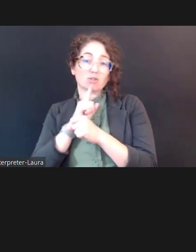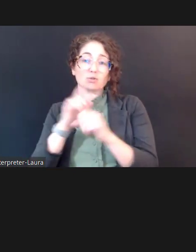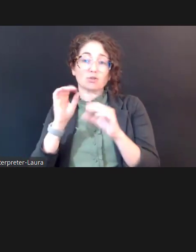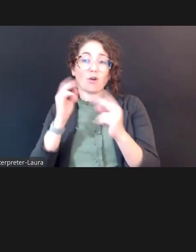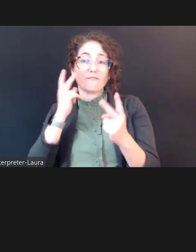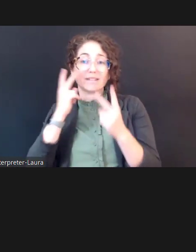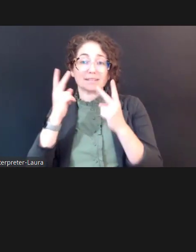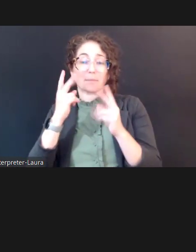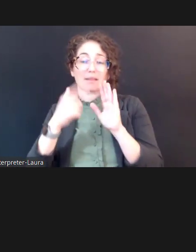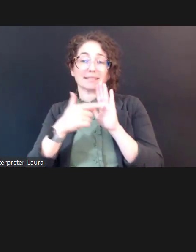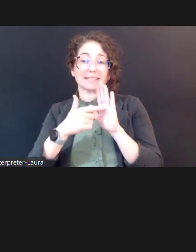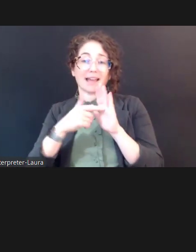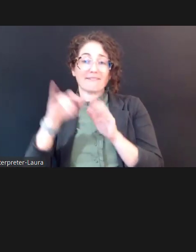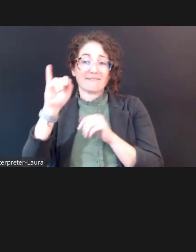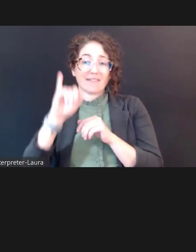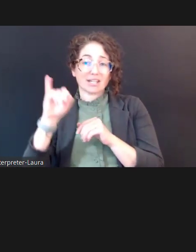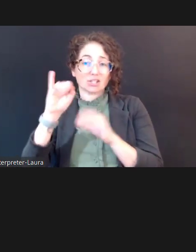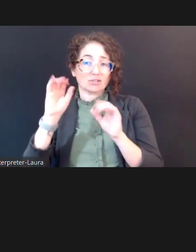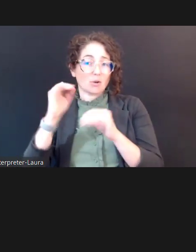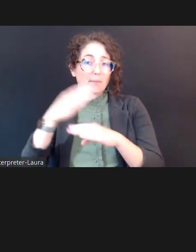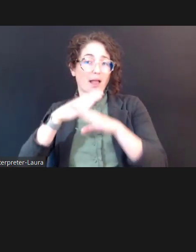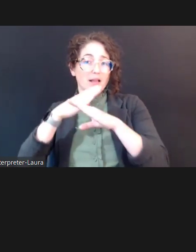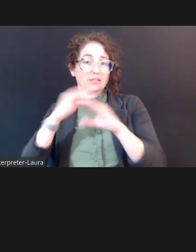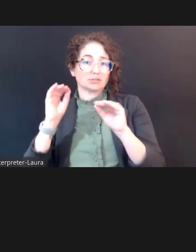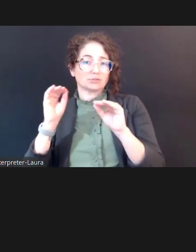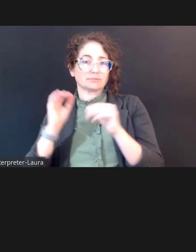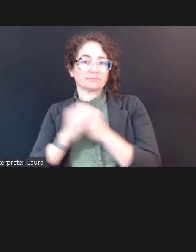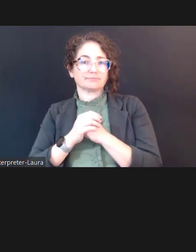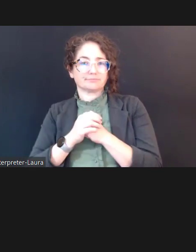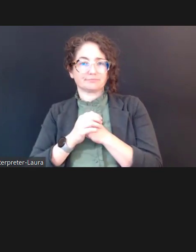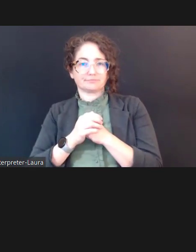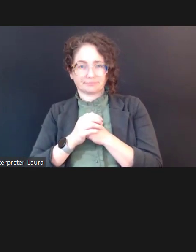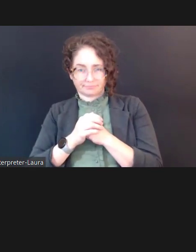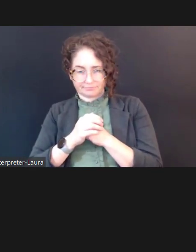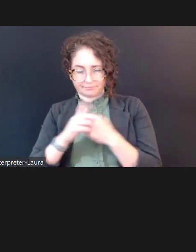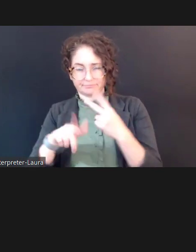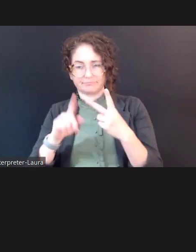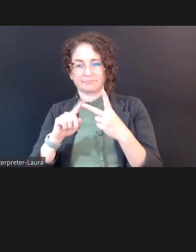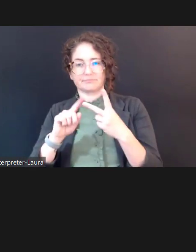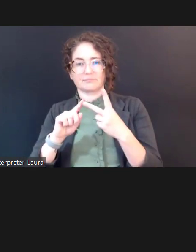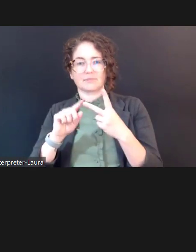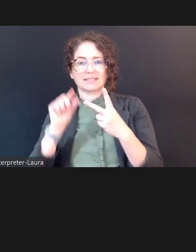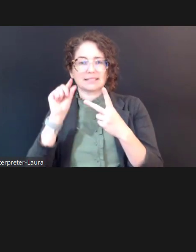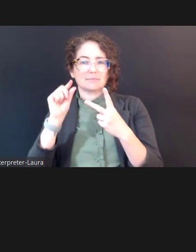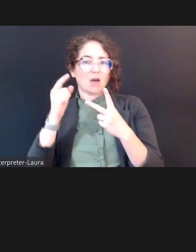And then a small probe on which we placed a disposable cover is